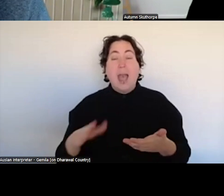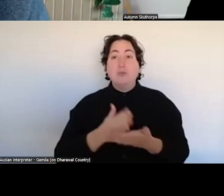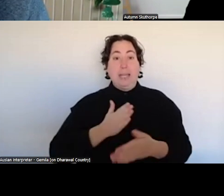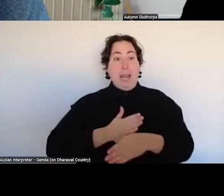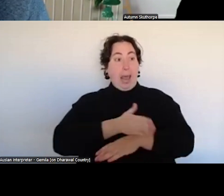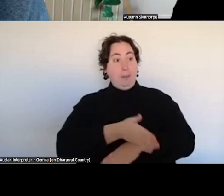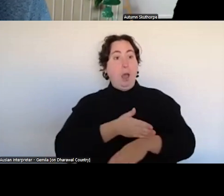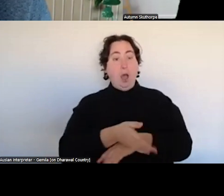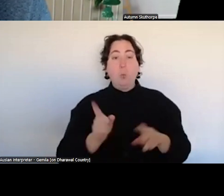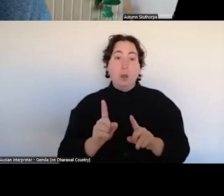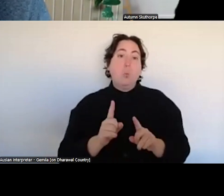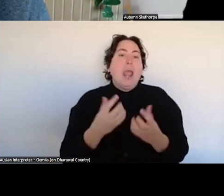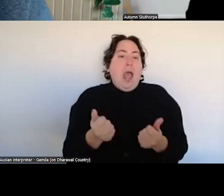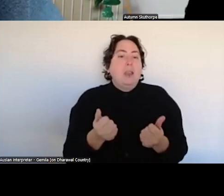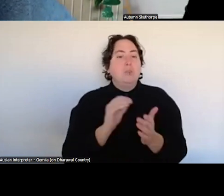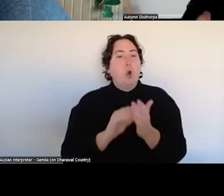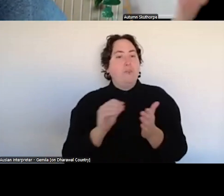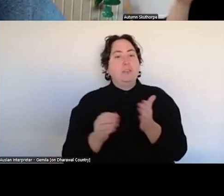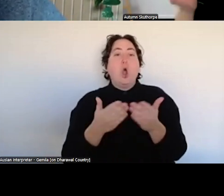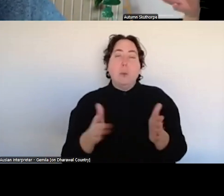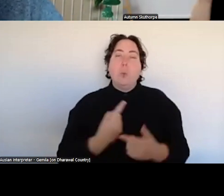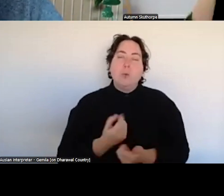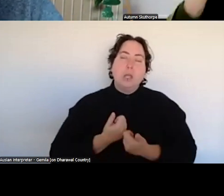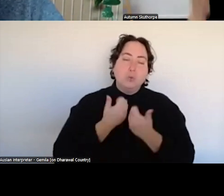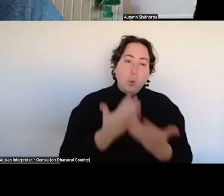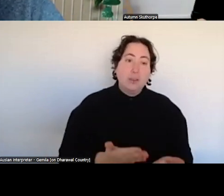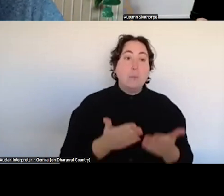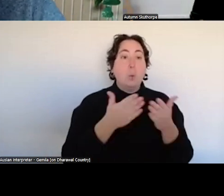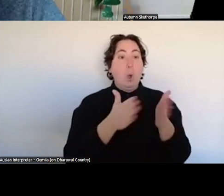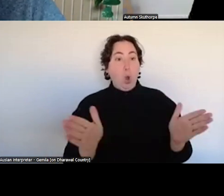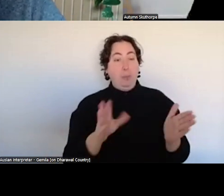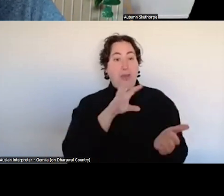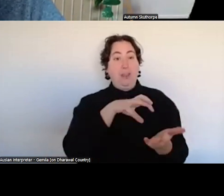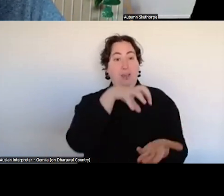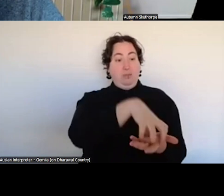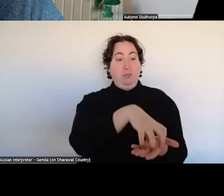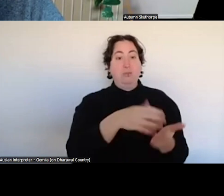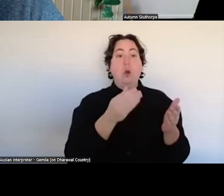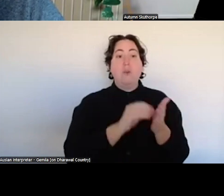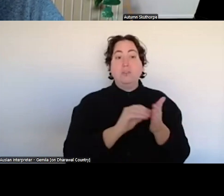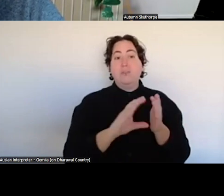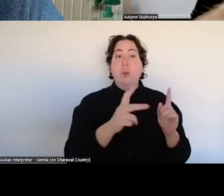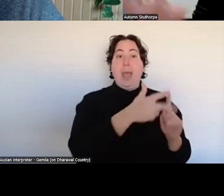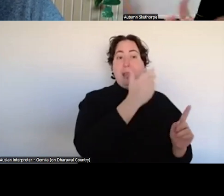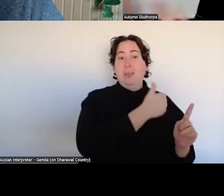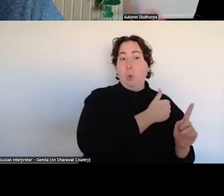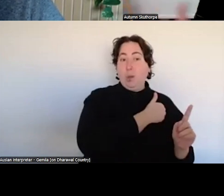We were exhausted but it was having the office open from 8 AM to 8 PM, having different,